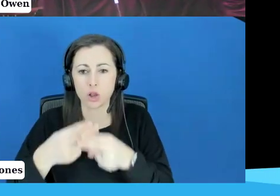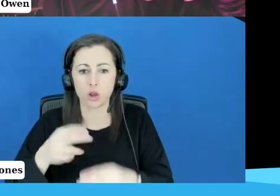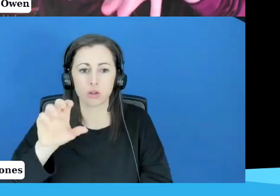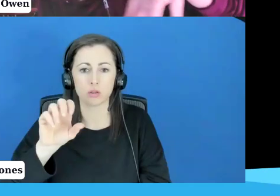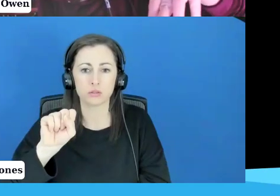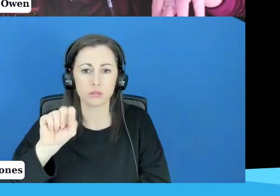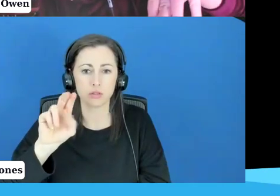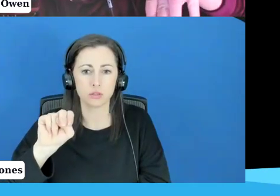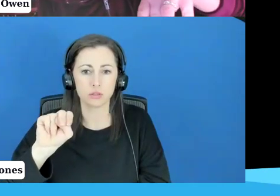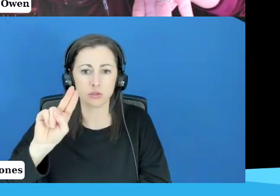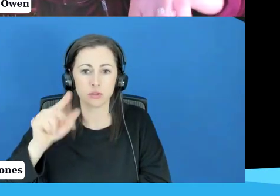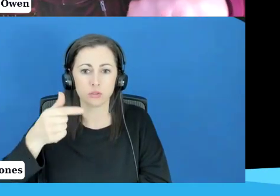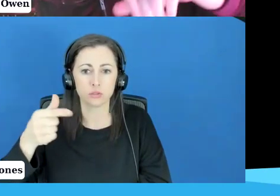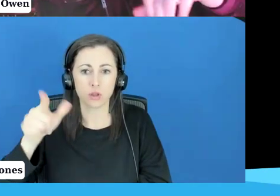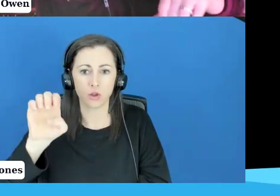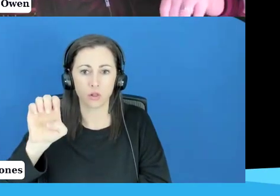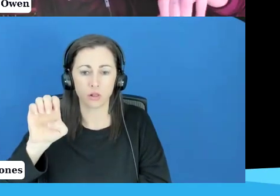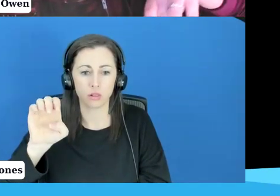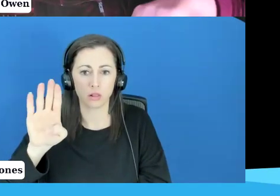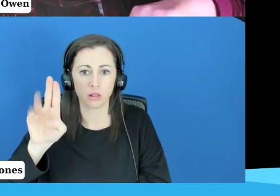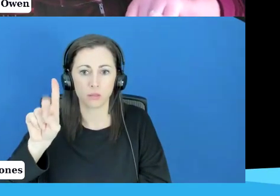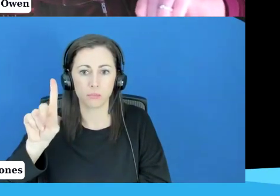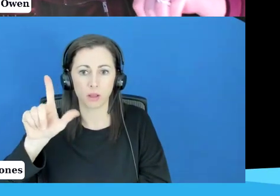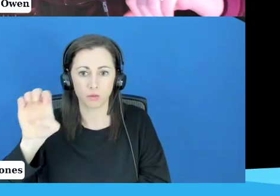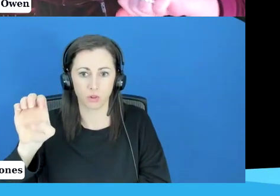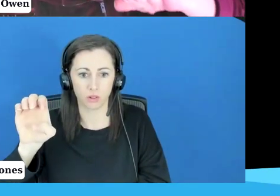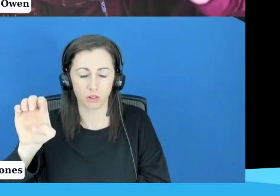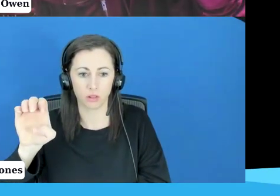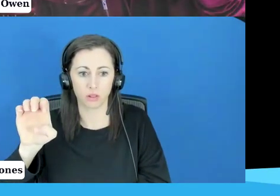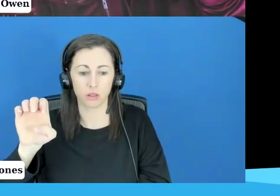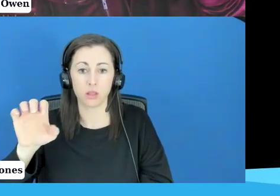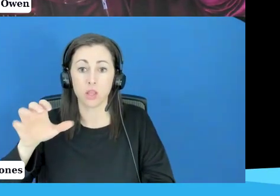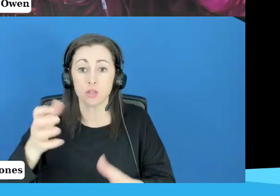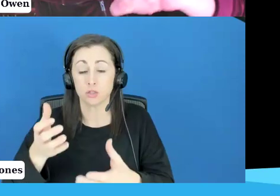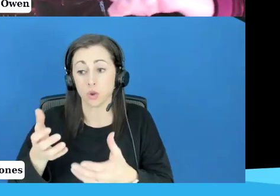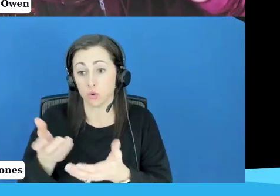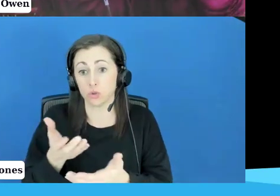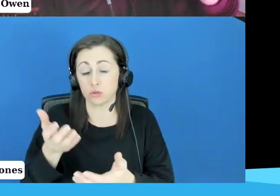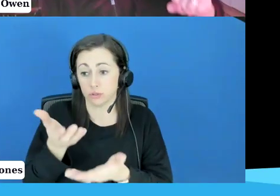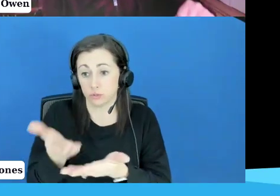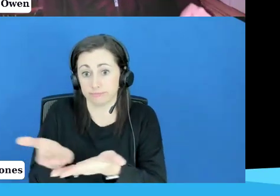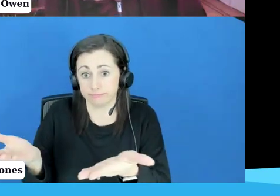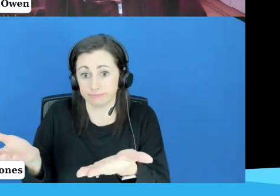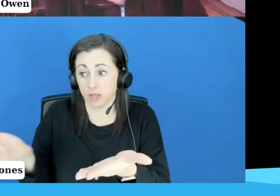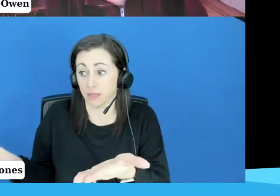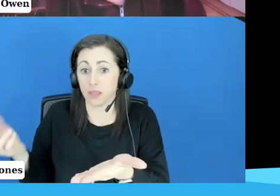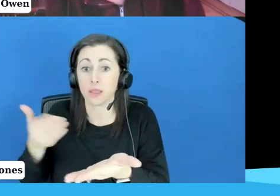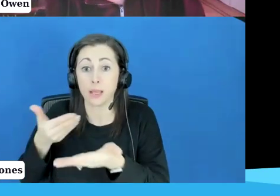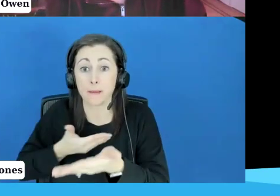You lay the baby on it and then you kind of grab it like a little stork and you can pick it up and transfer it over to your lap.